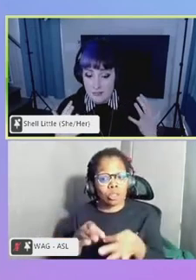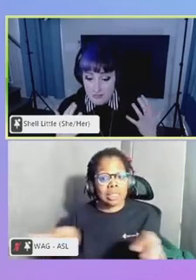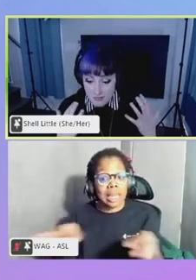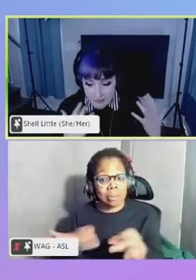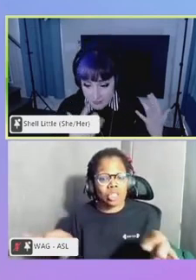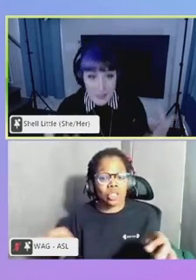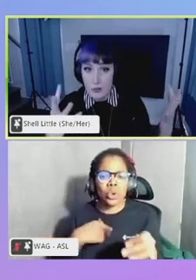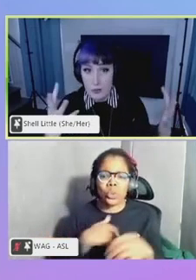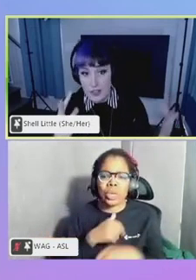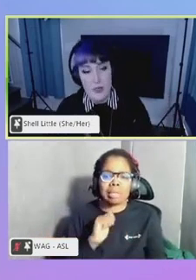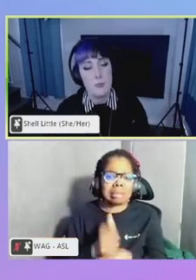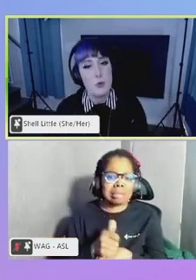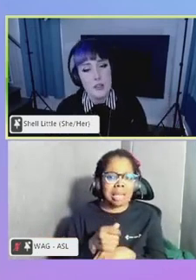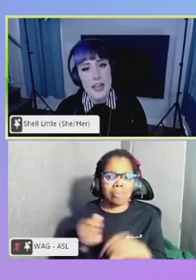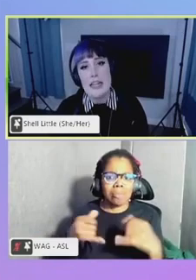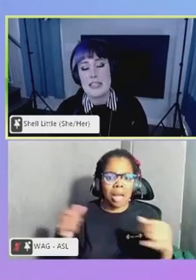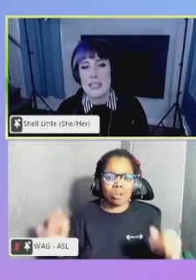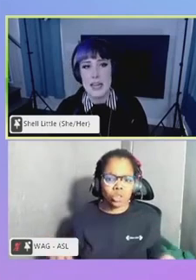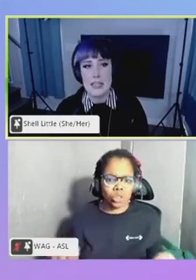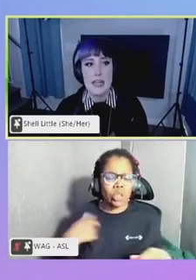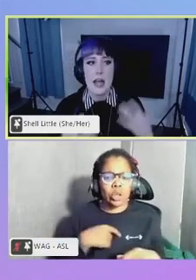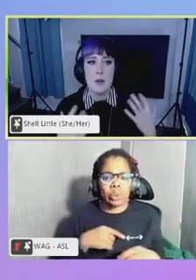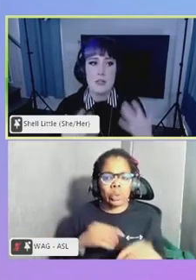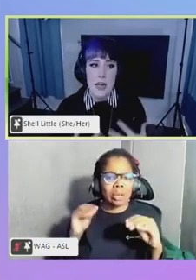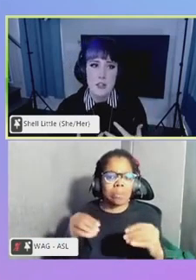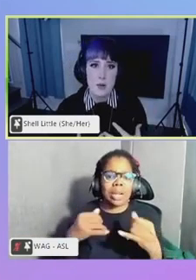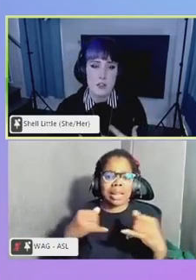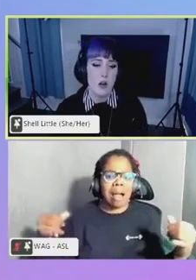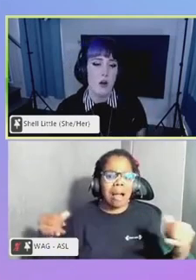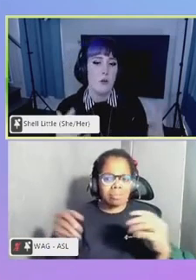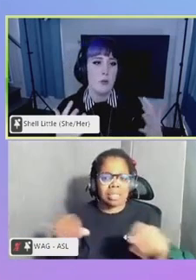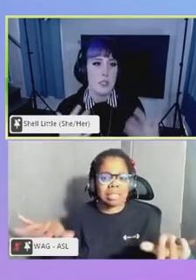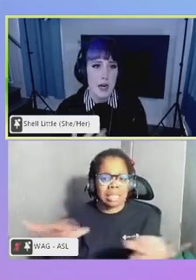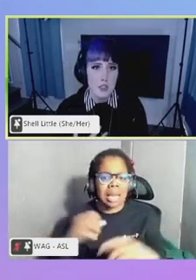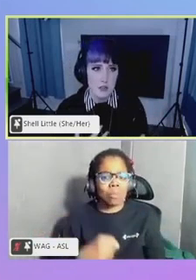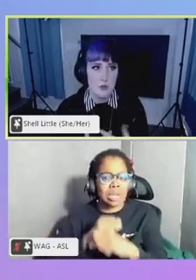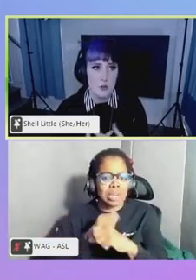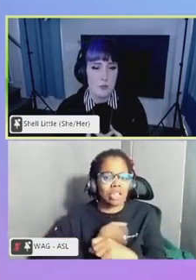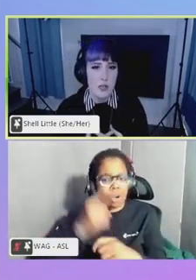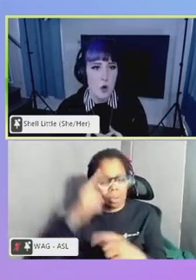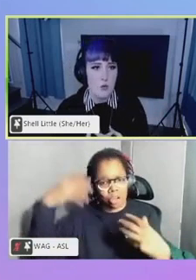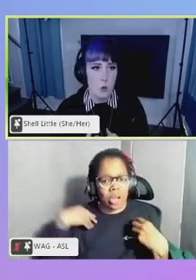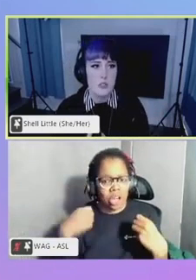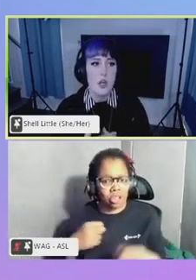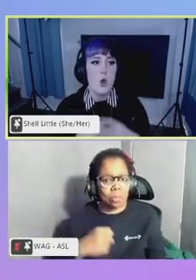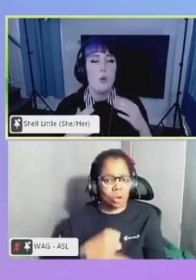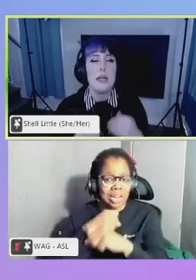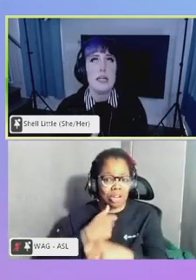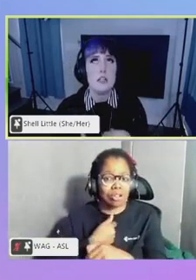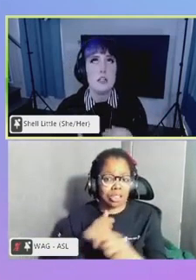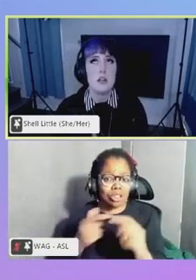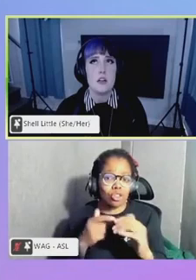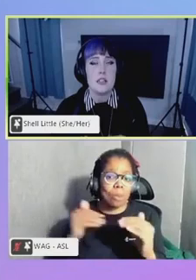to have advocate for a new team member to the Herald's responsibility. Through boundary statements we